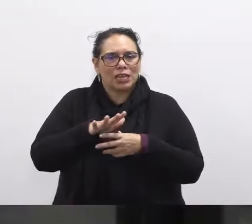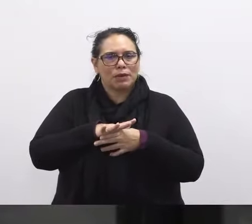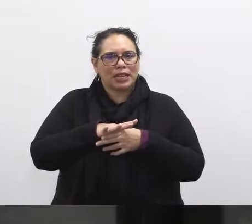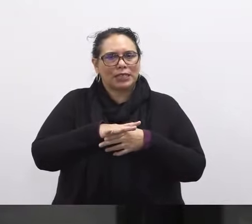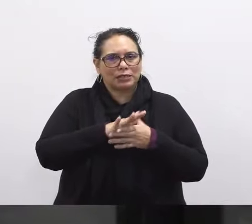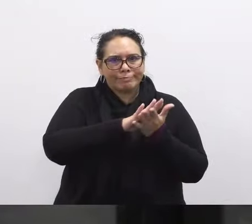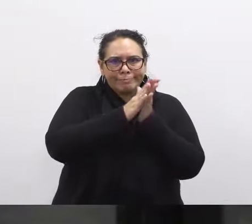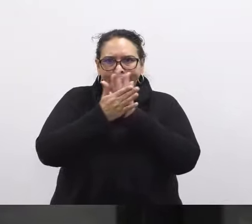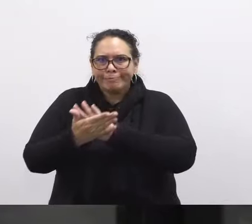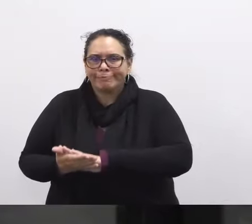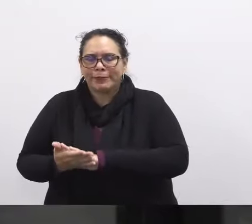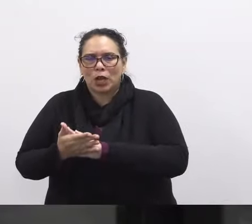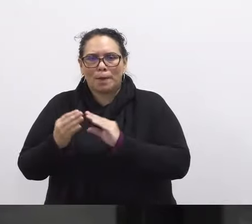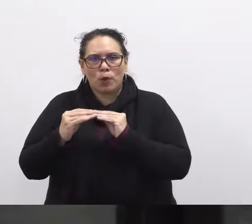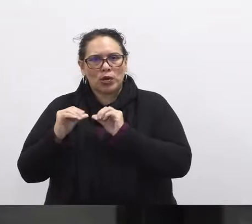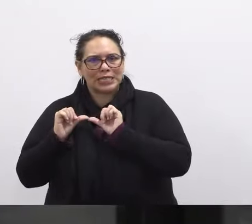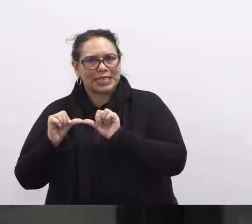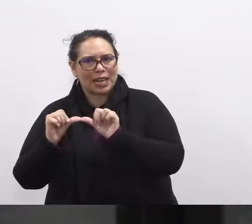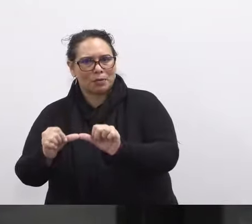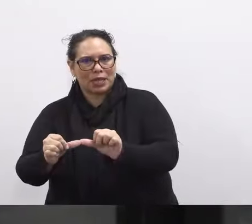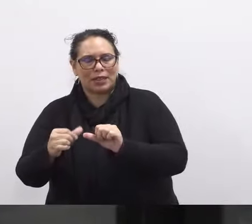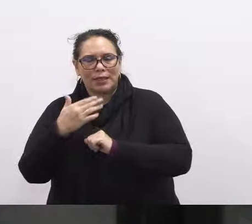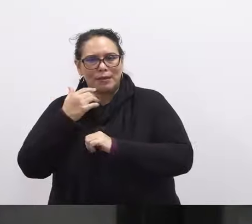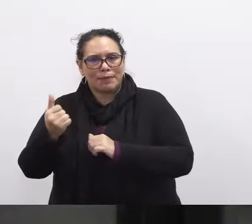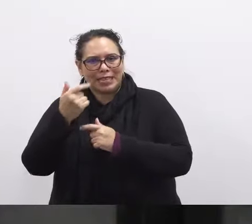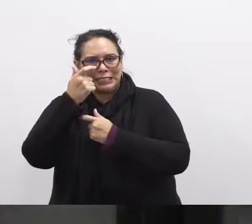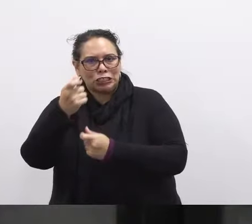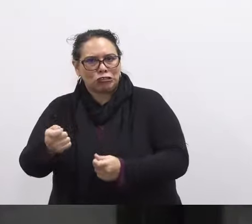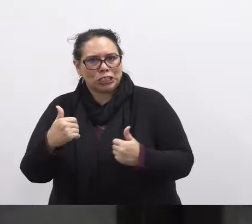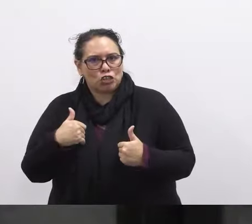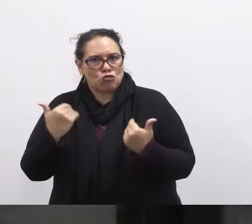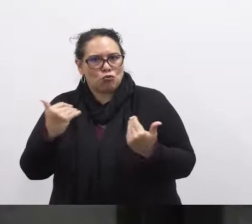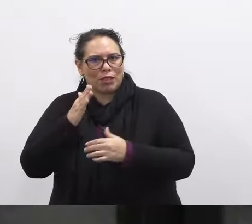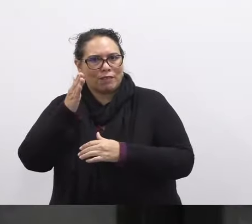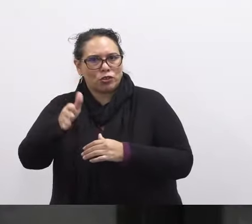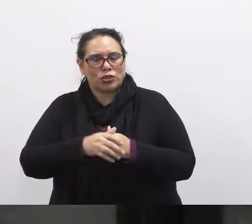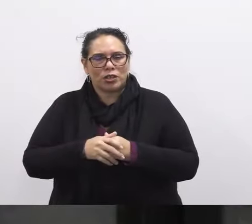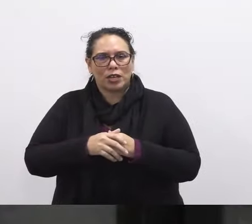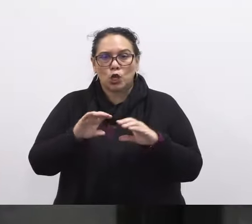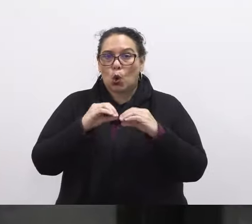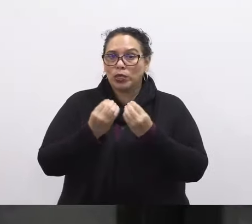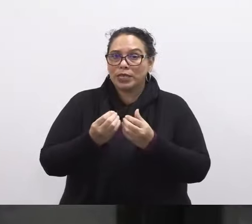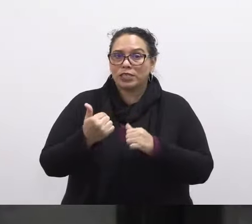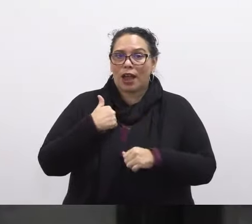on the best interests of these youth and their future and the organization I'm with, Sierra club,